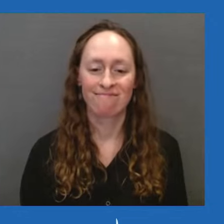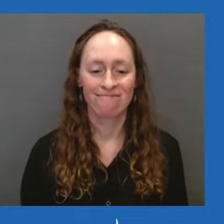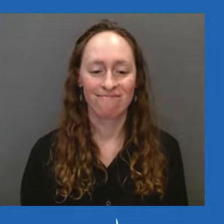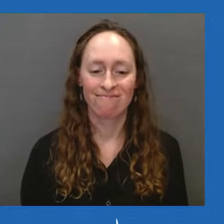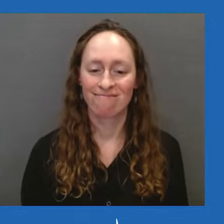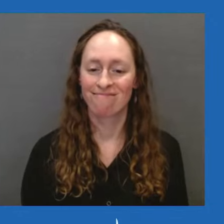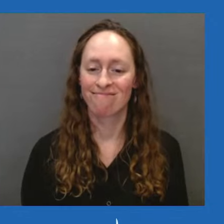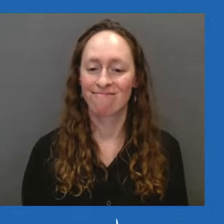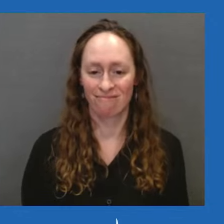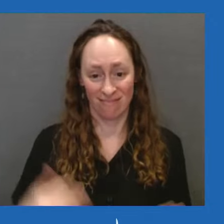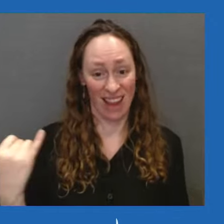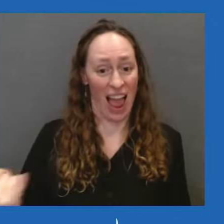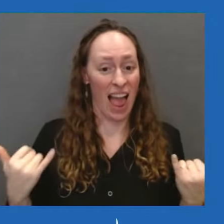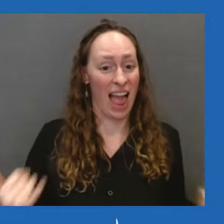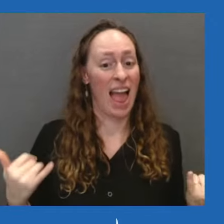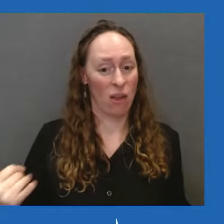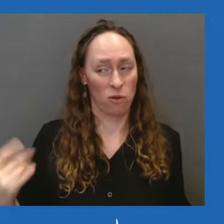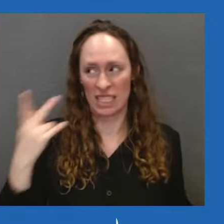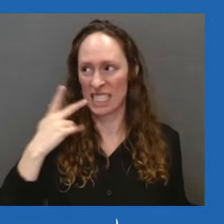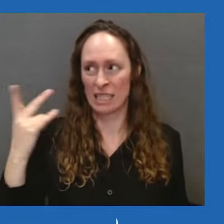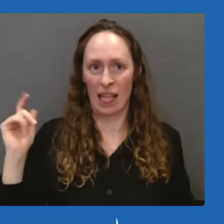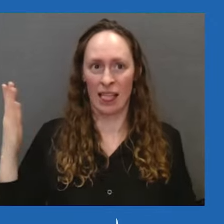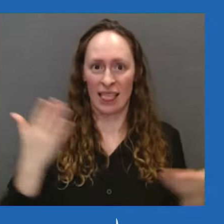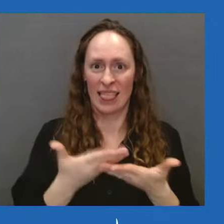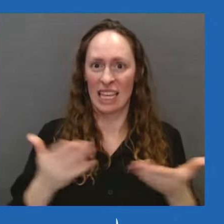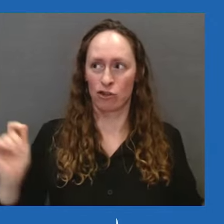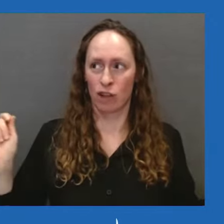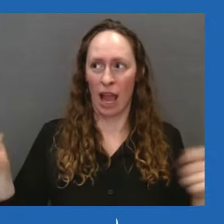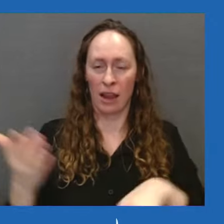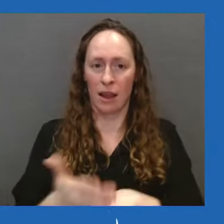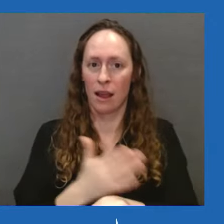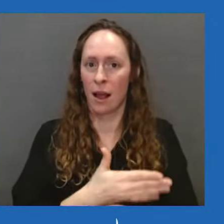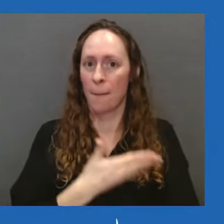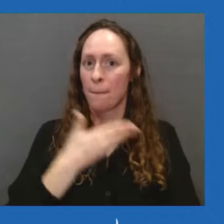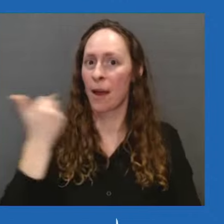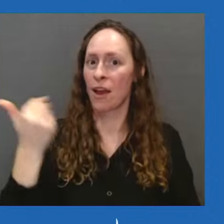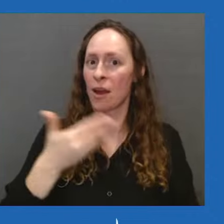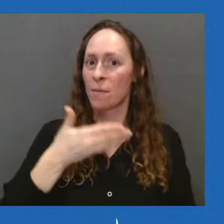We're also focused on growing the rural economy. Let me put this in perspective for you.